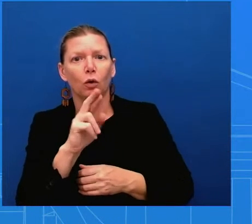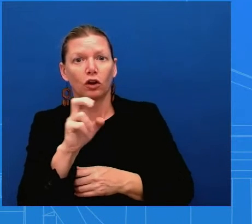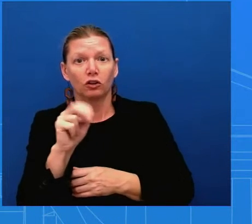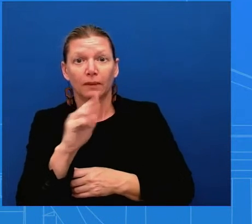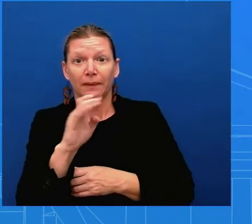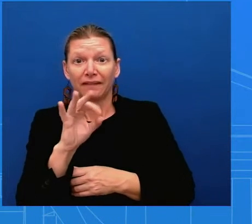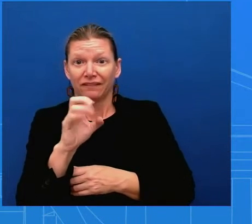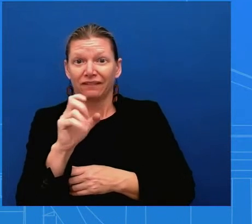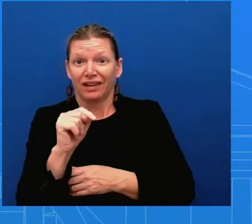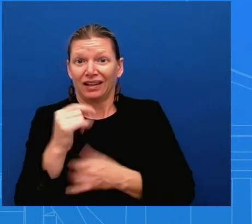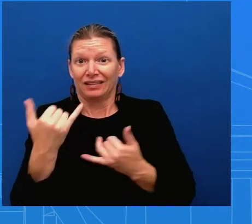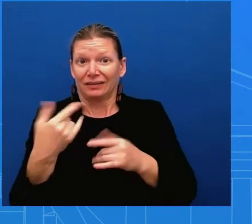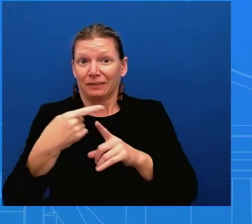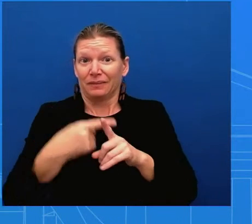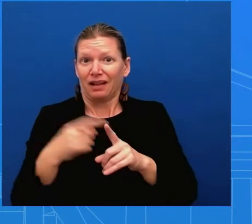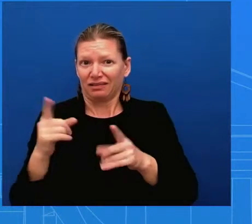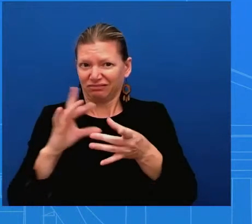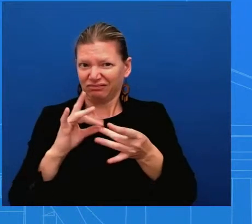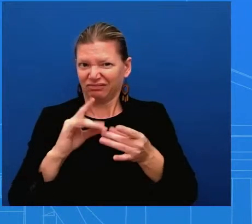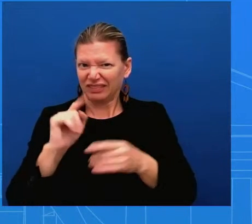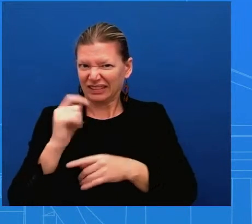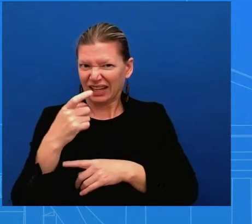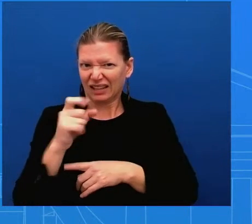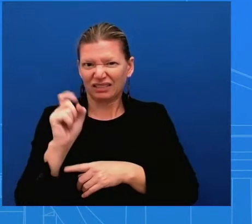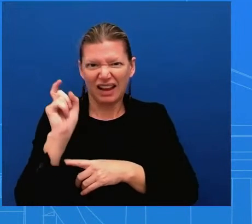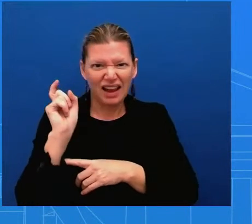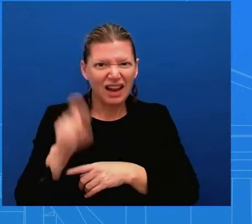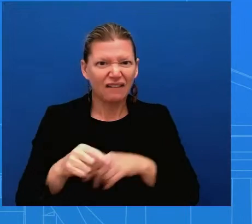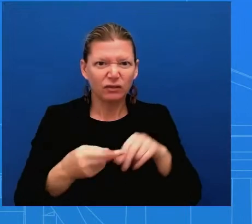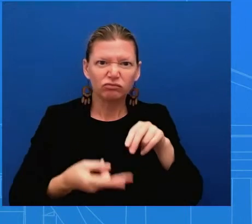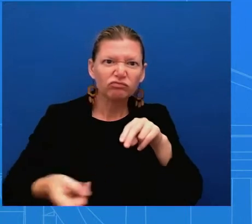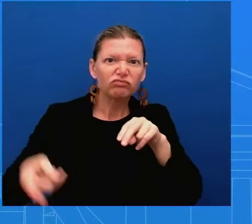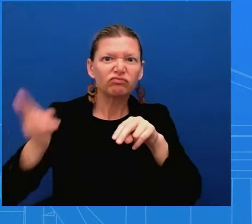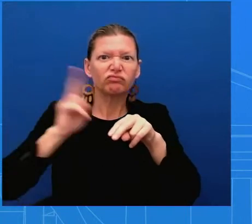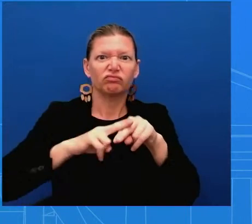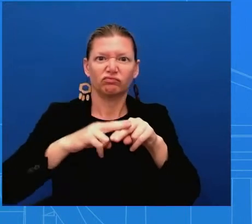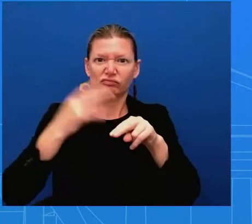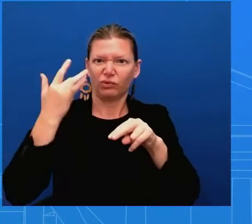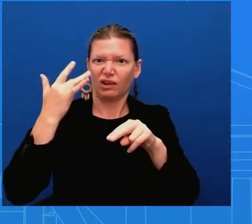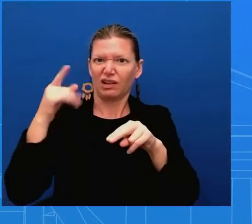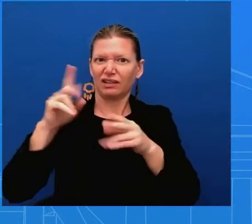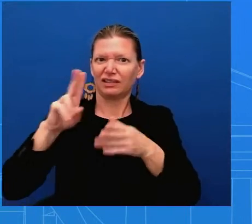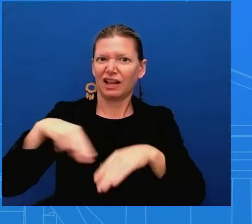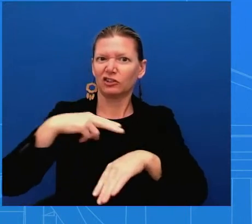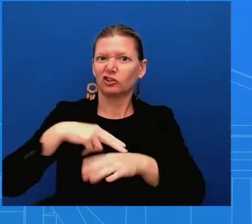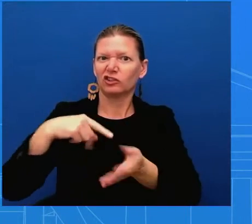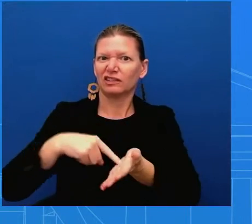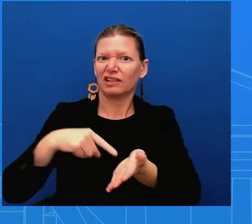He said, "The government will -- may want to decrease spending." So, with -- you know, we've had announcement after announcement of taxpayer money being doled out --